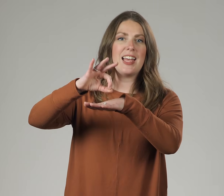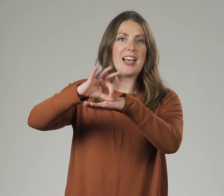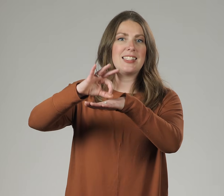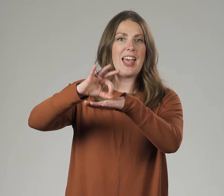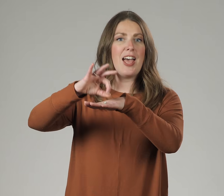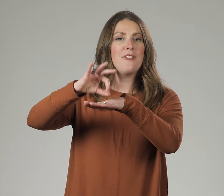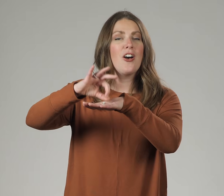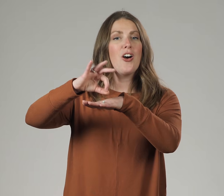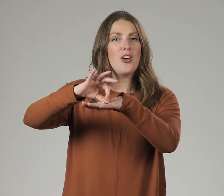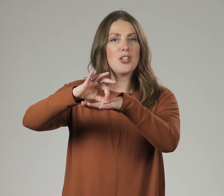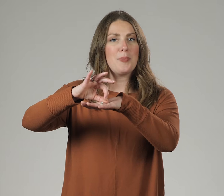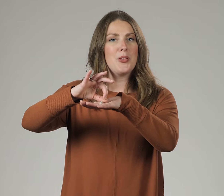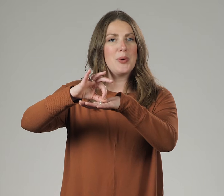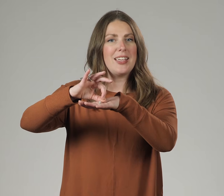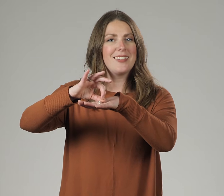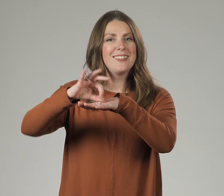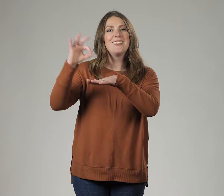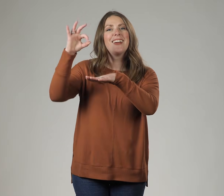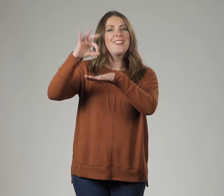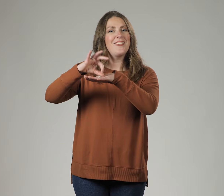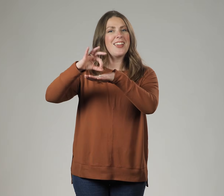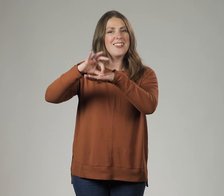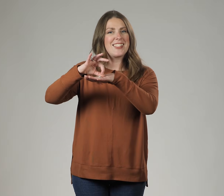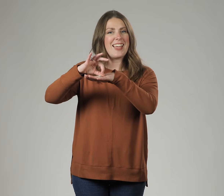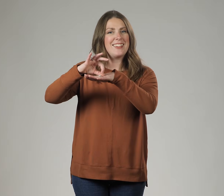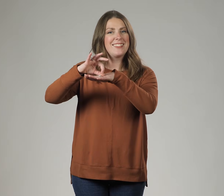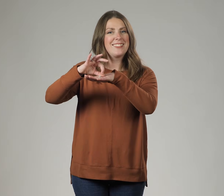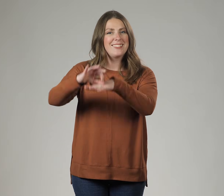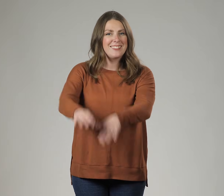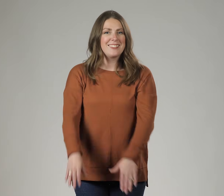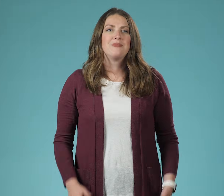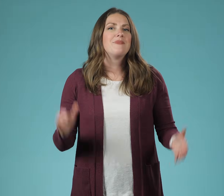as the F on top of the ring. Fiancee.